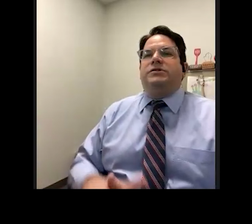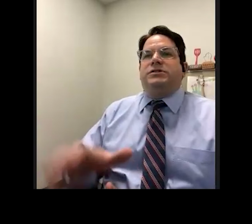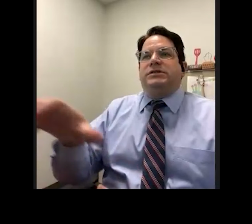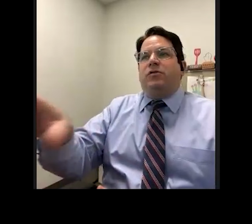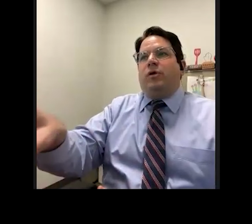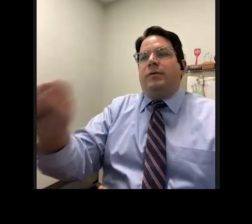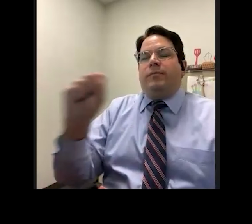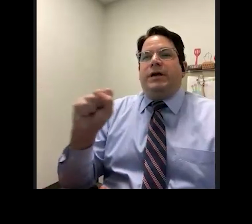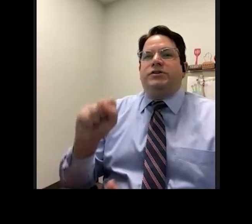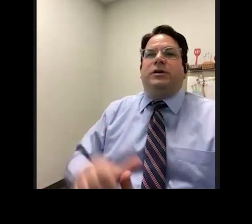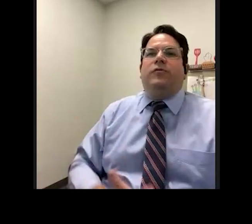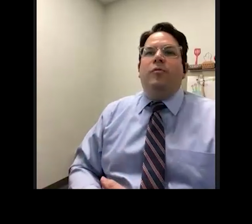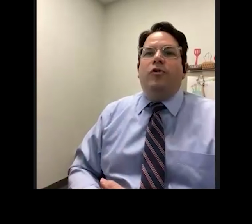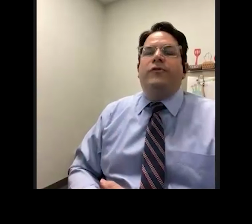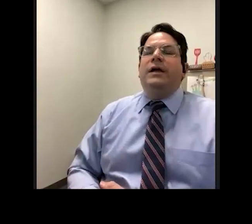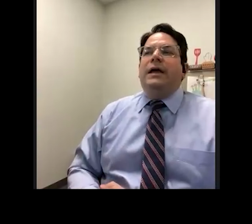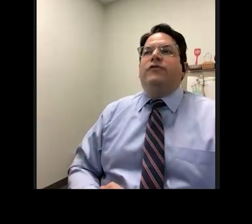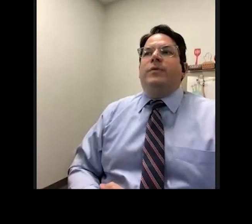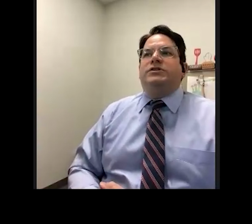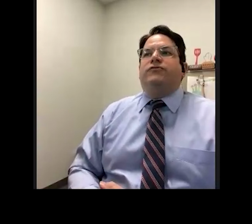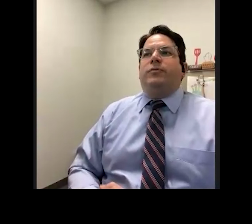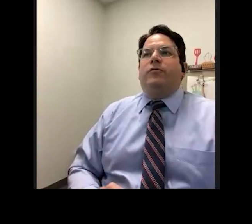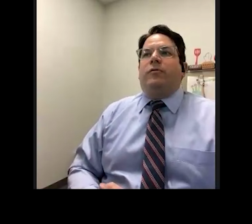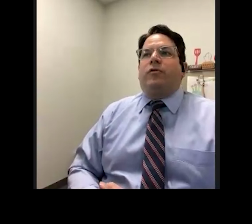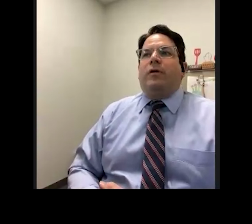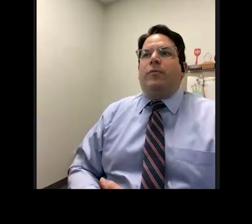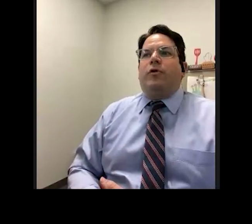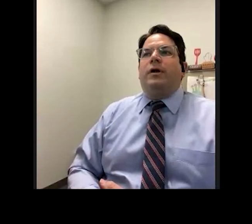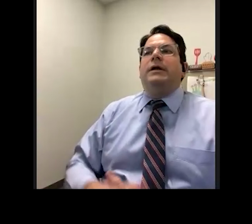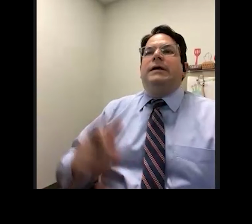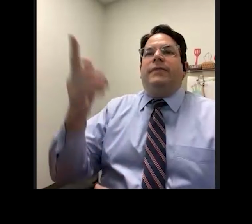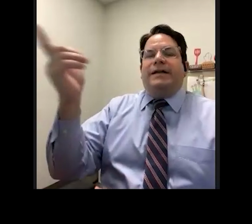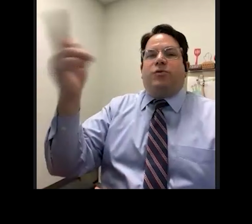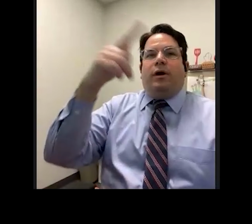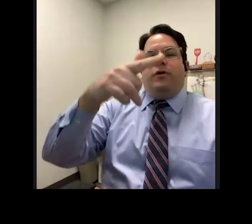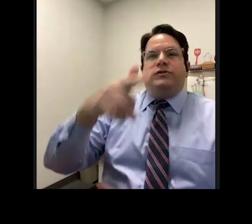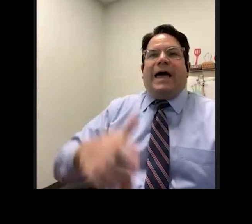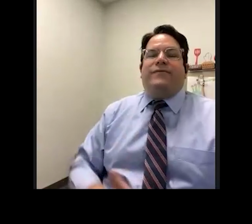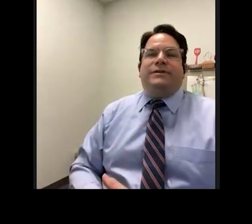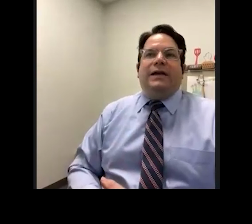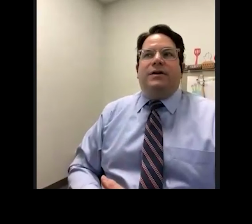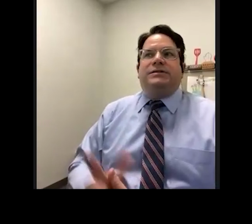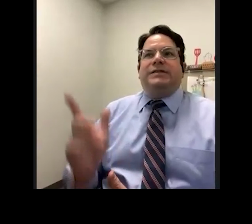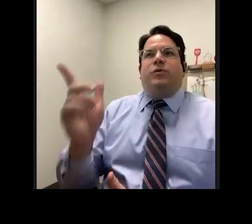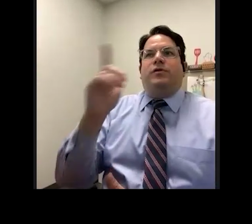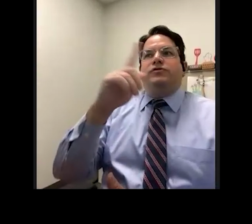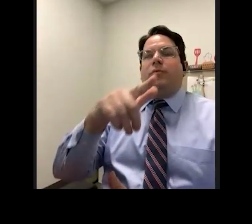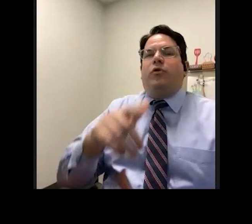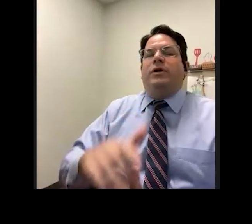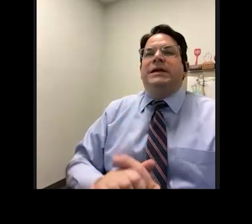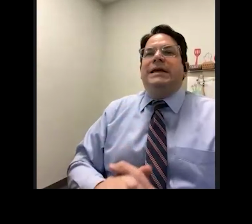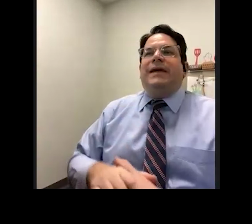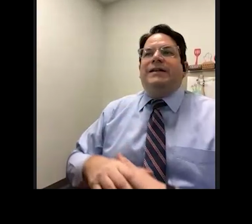reporting agencies in order to potentially remove information from your report. That's where those affidavits, that's where those reports,